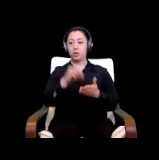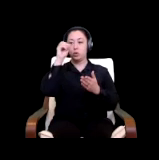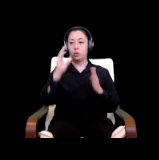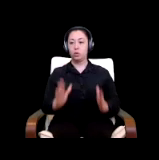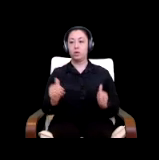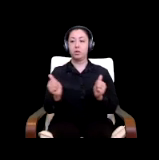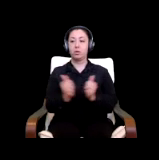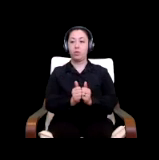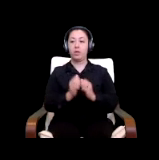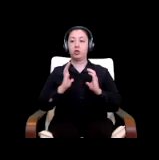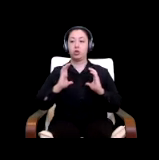at school?